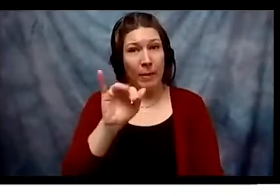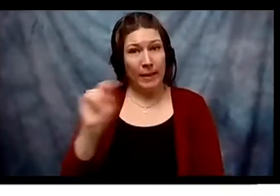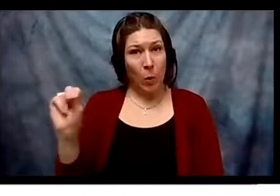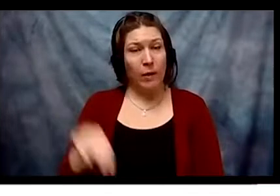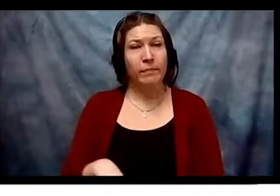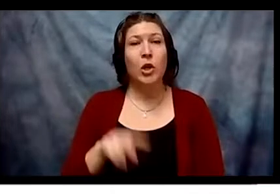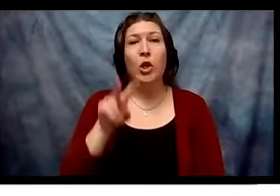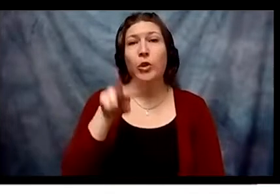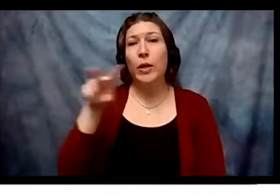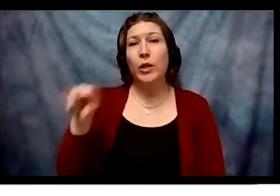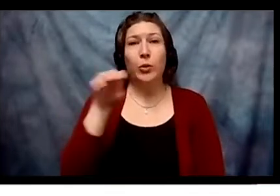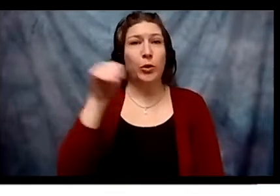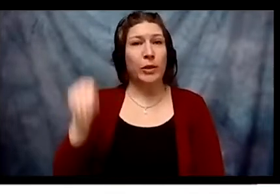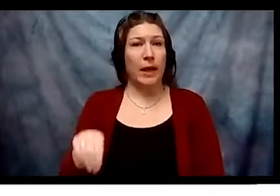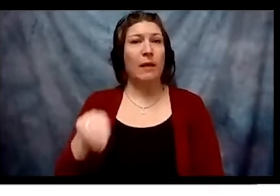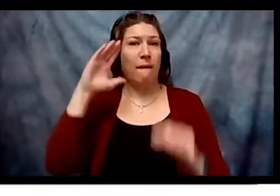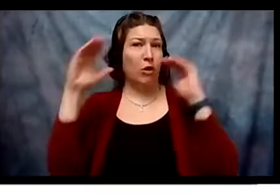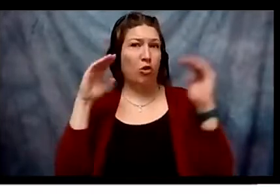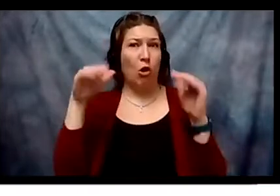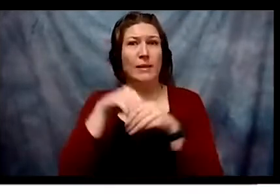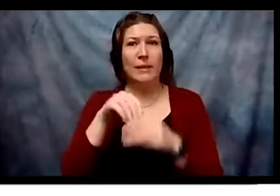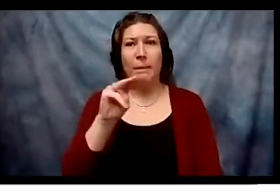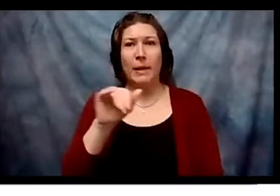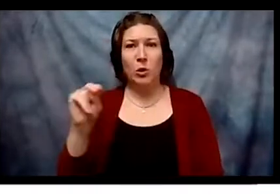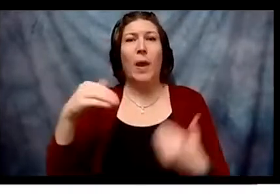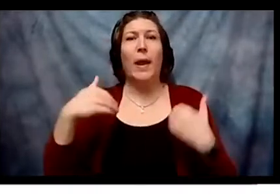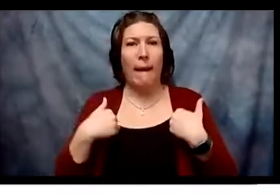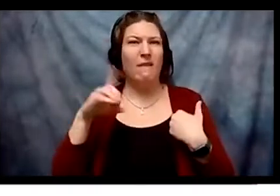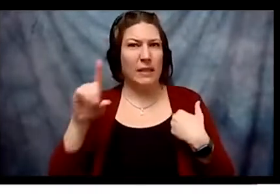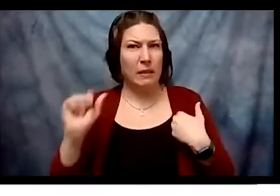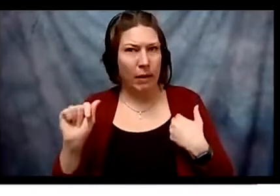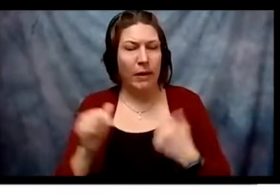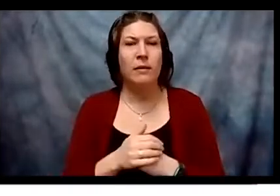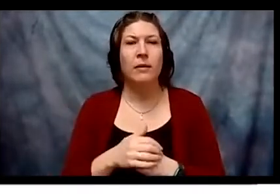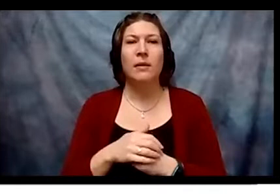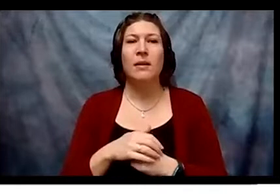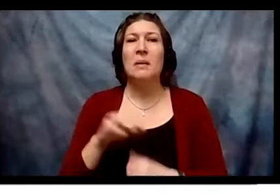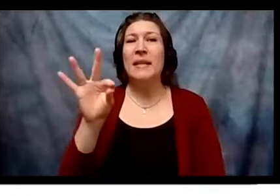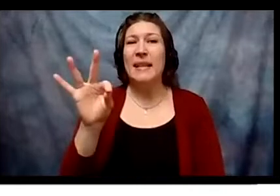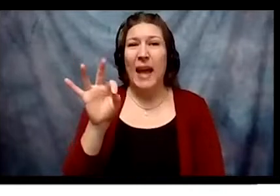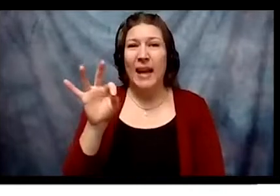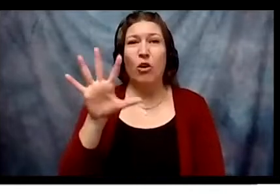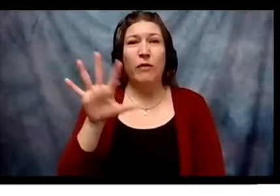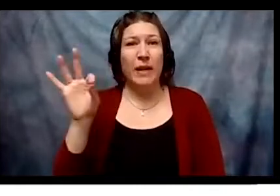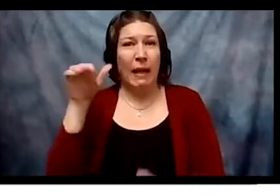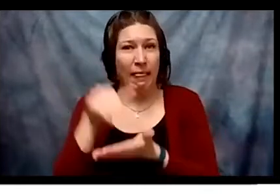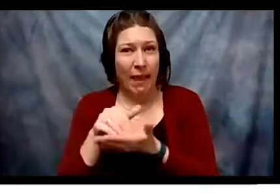the adult population have a disability. That is 959,140